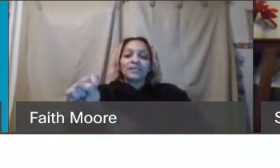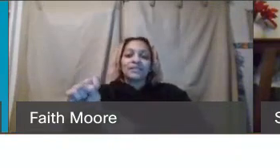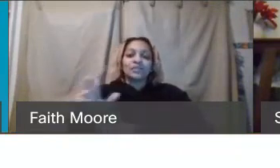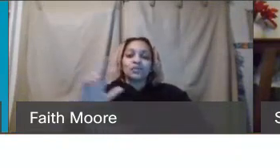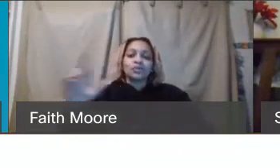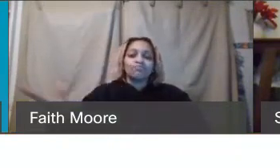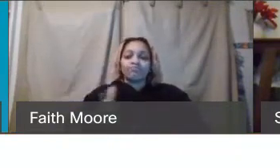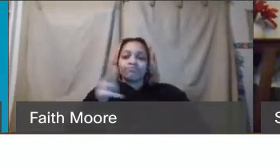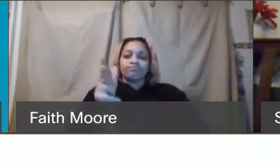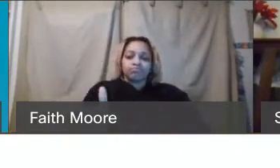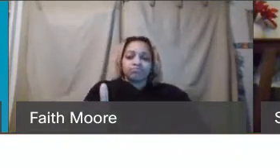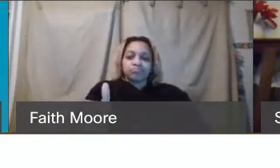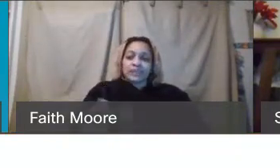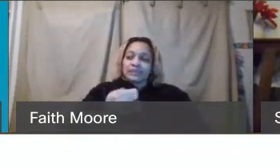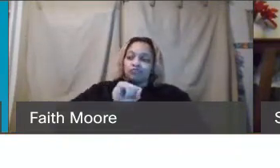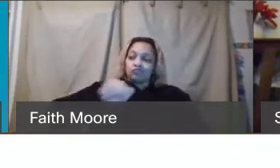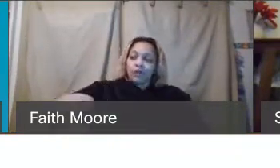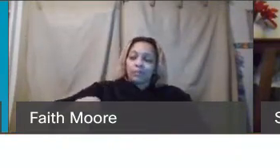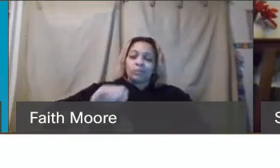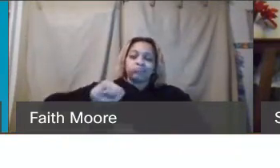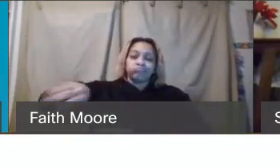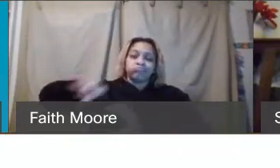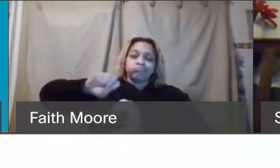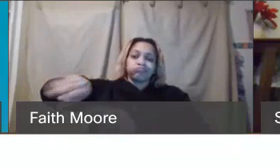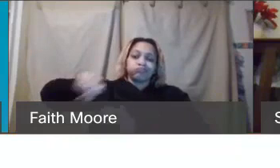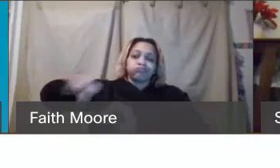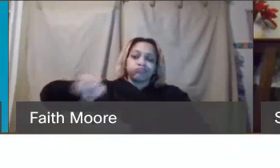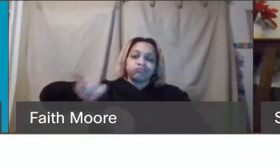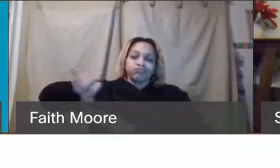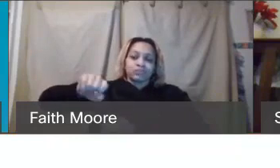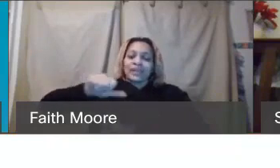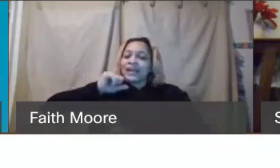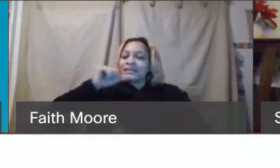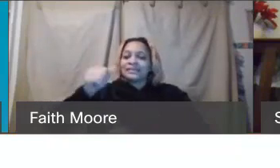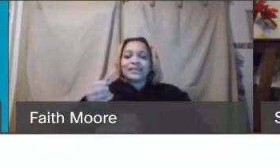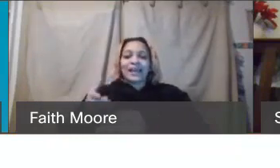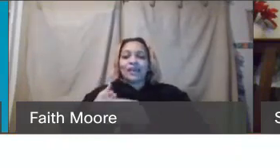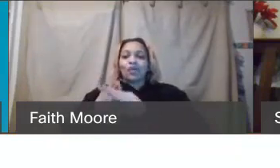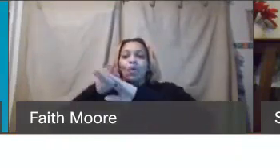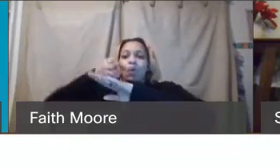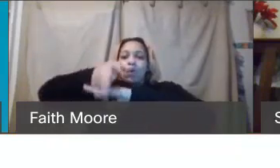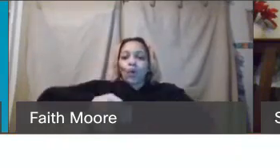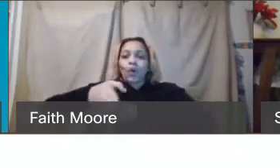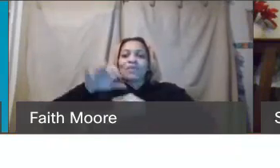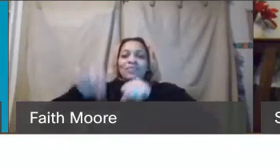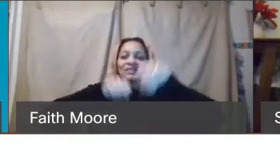Drop off people, and then pull out without ever crossing the cycle. So that eliminates a pretty big concern. We had.